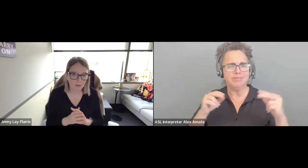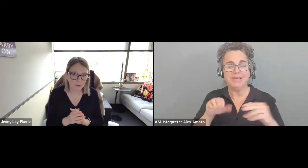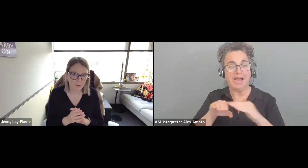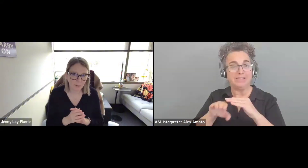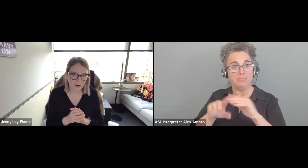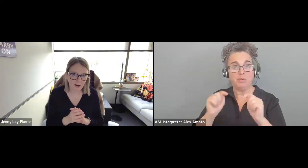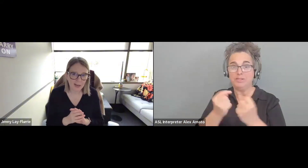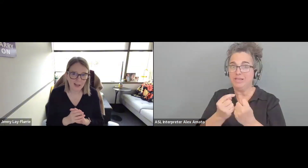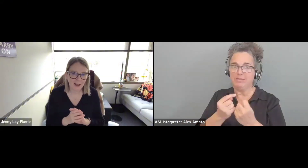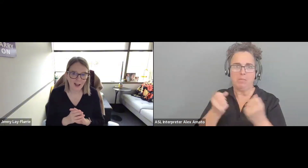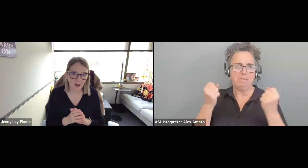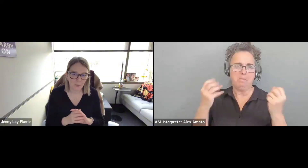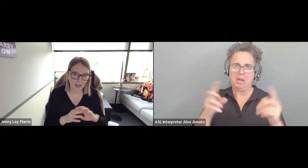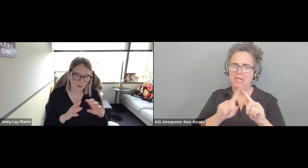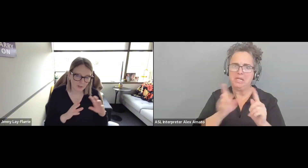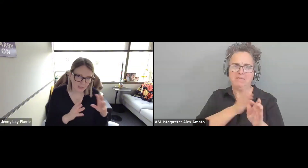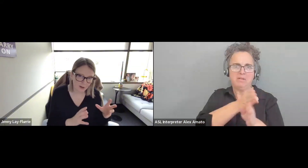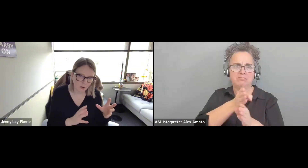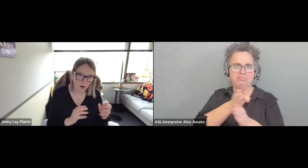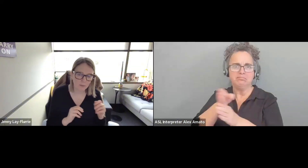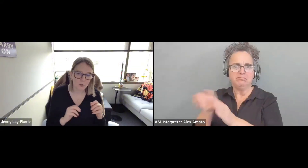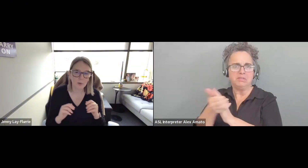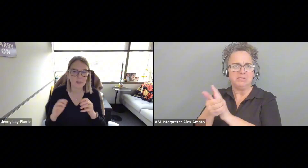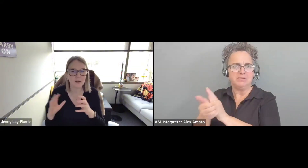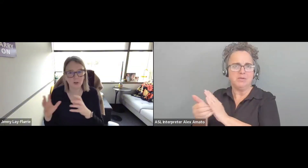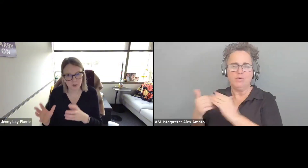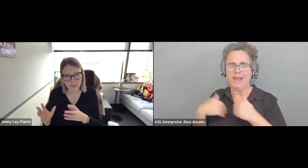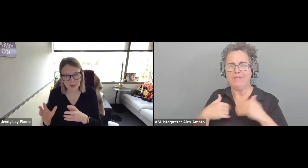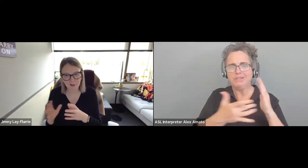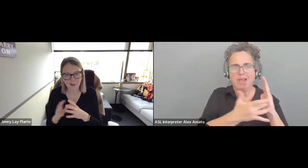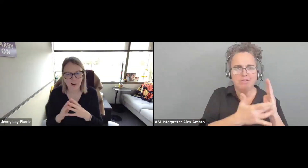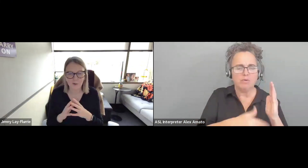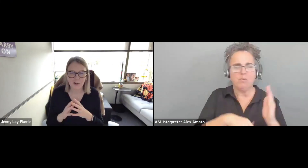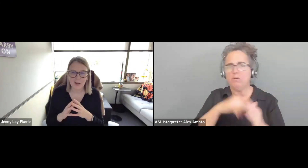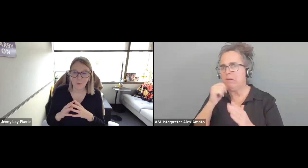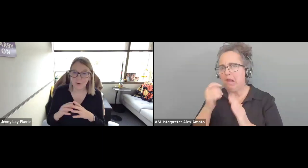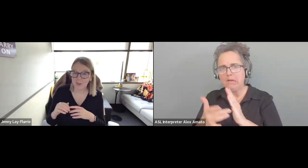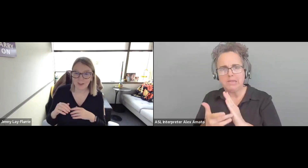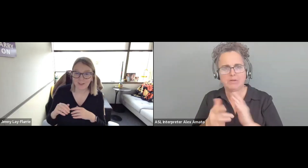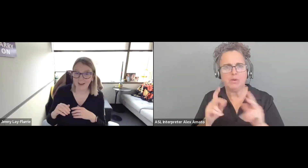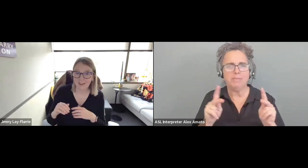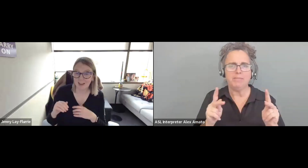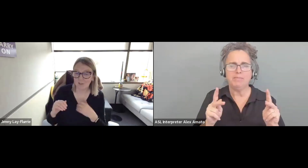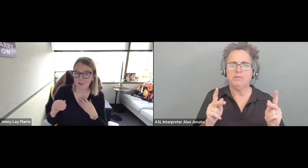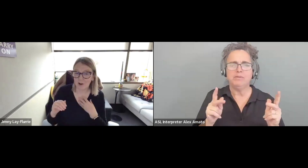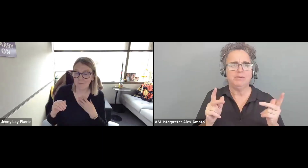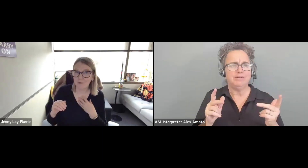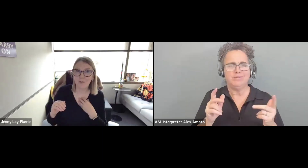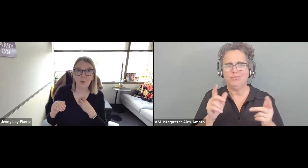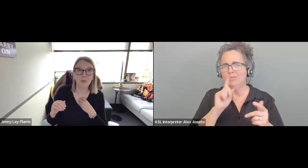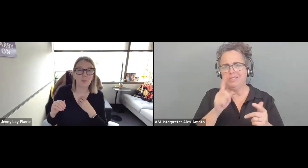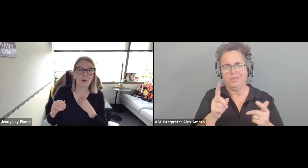multidisciplinary. We have a technical arm to it. We have a non-technical arm, which is anything from folks